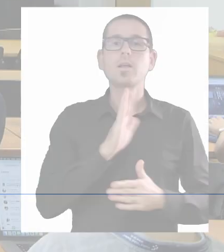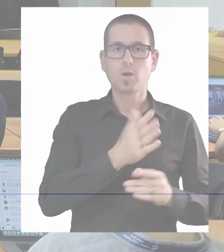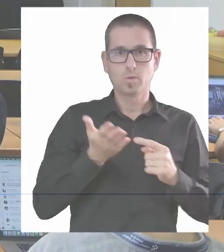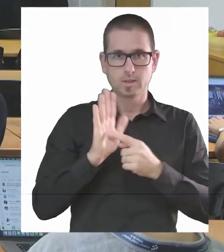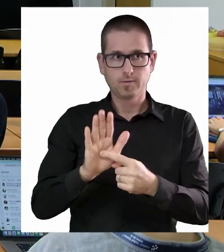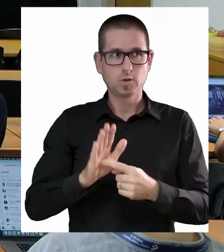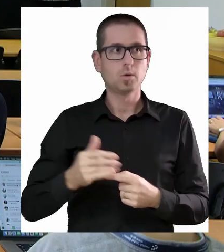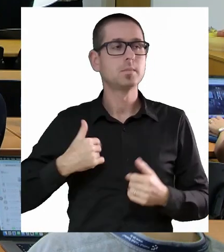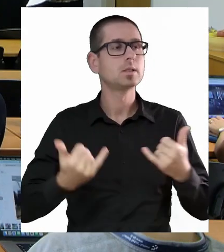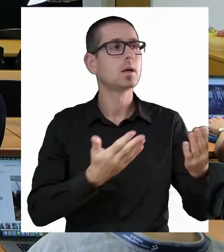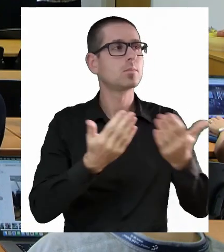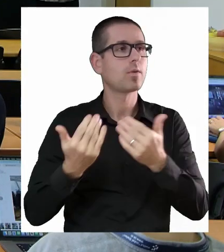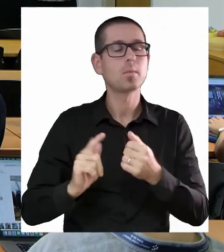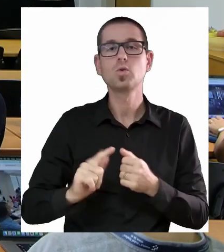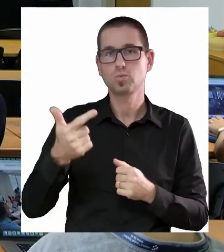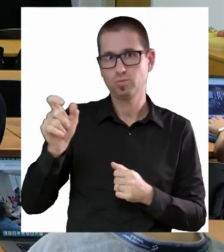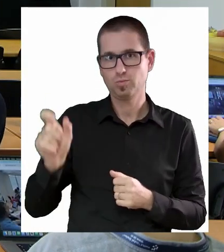I invite the second presenter,